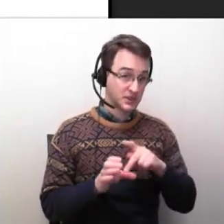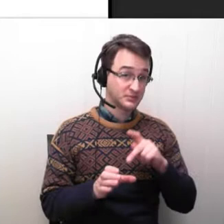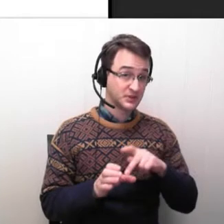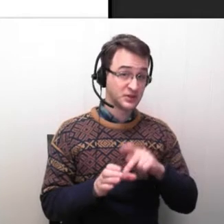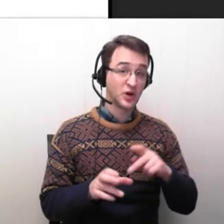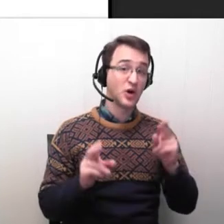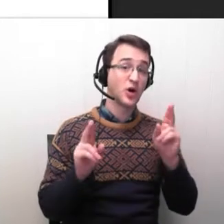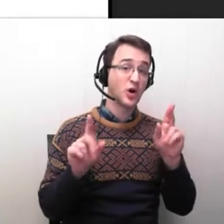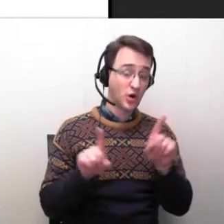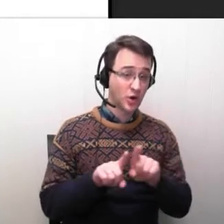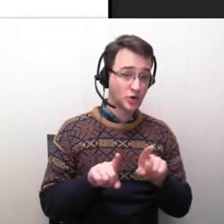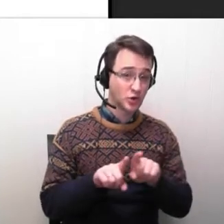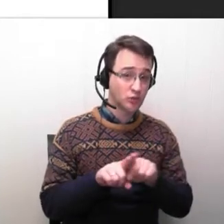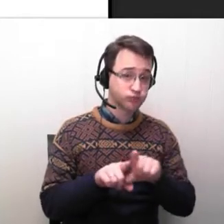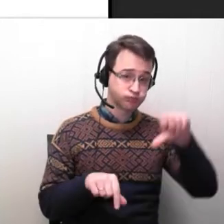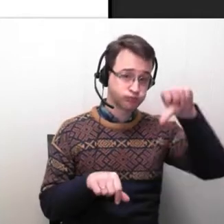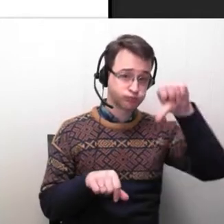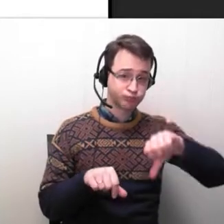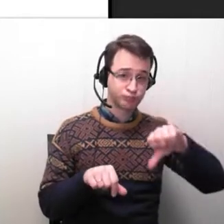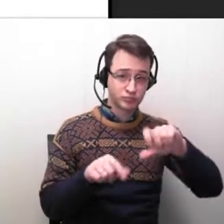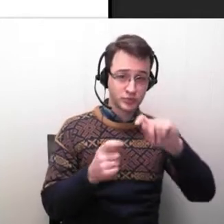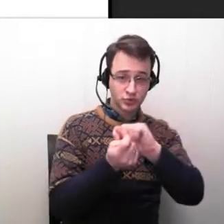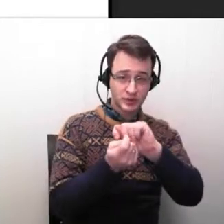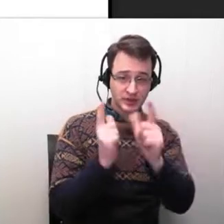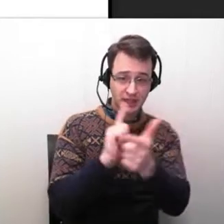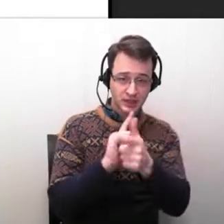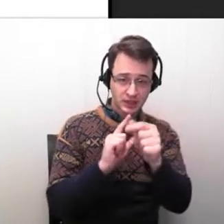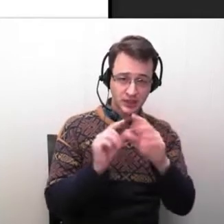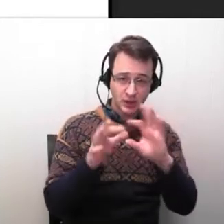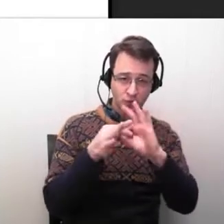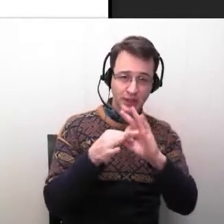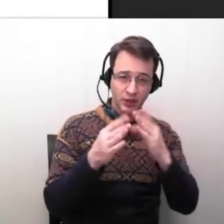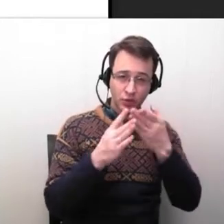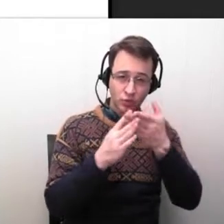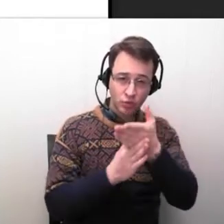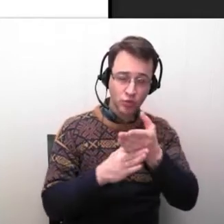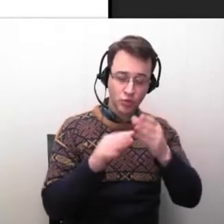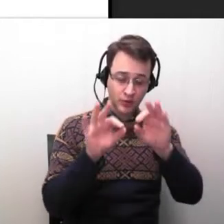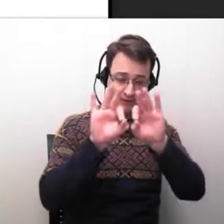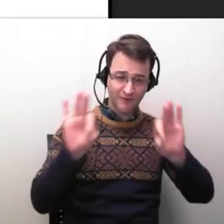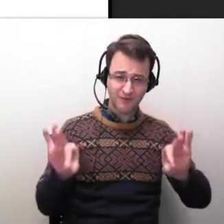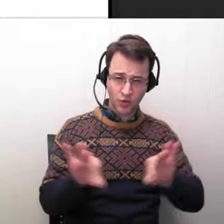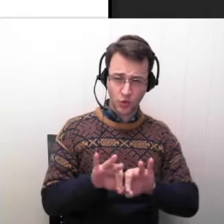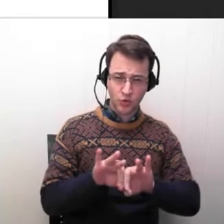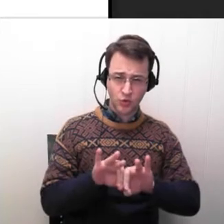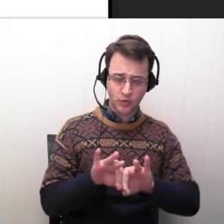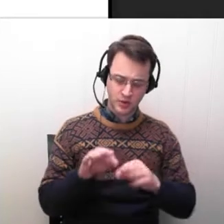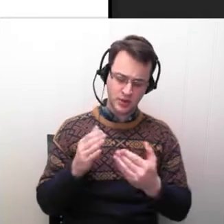to reject translations that were related in form. Prior studies have shown that novices